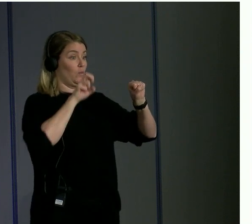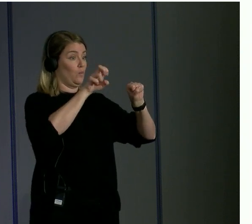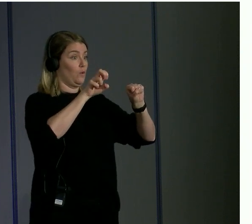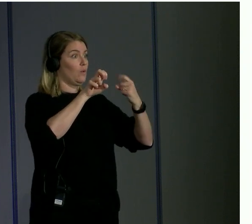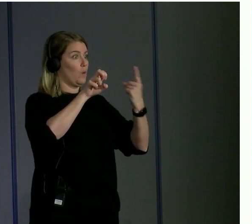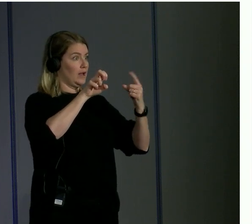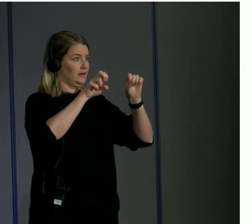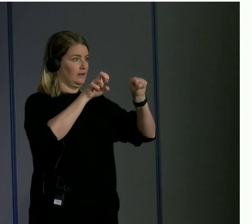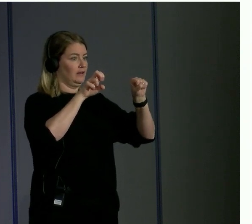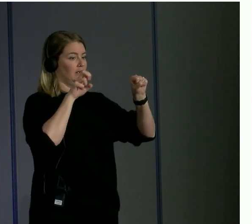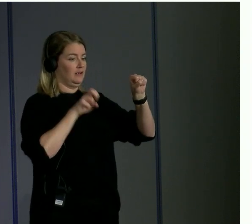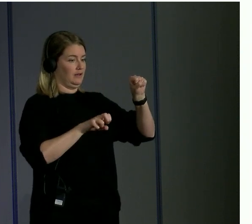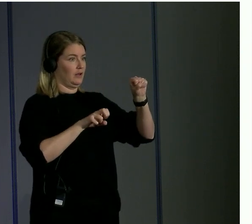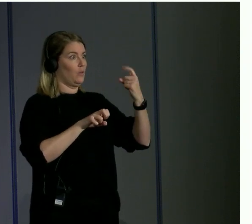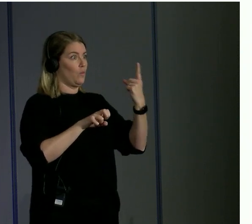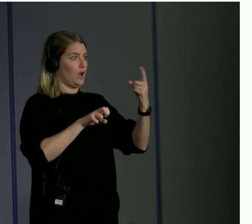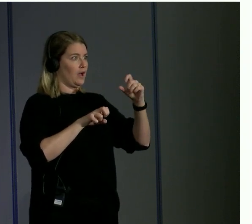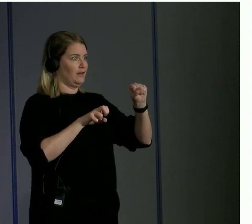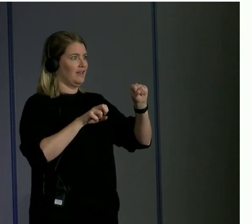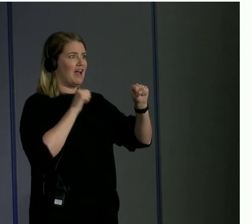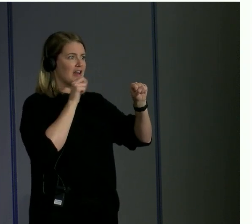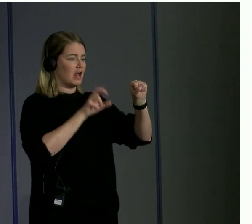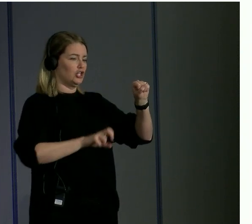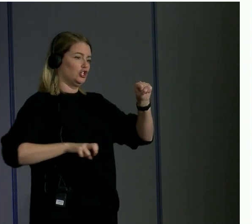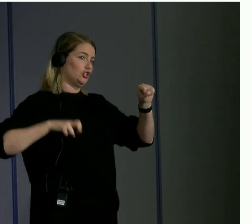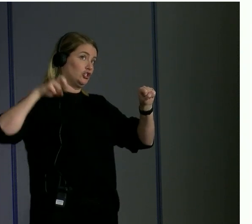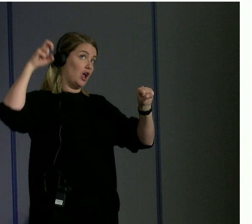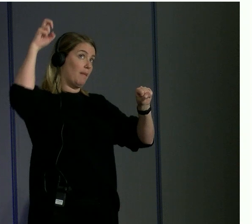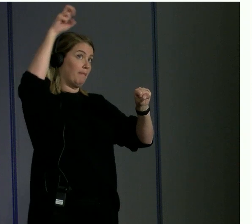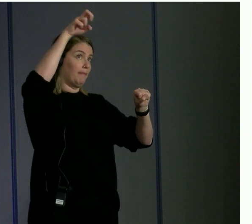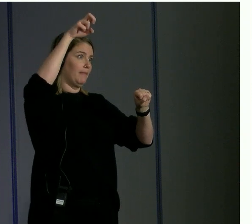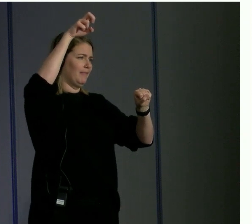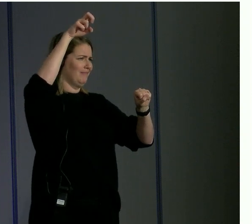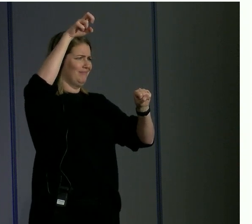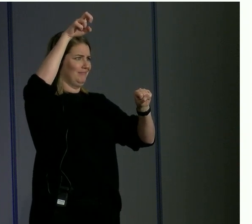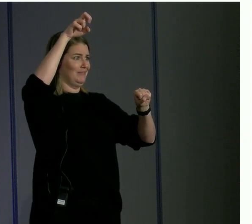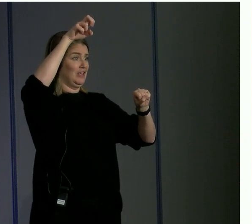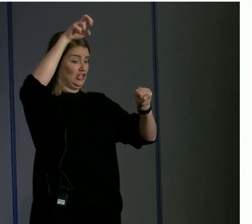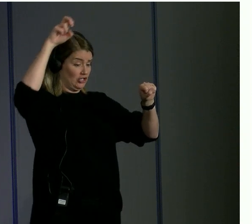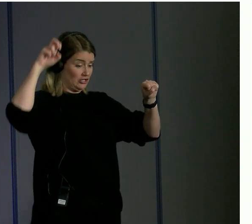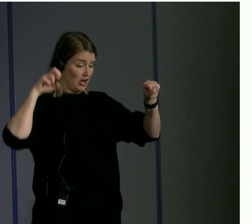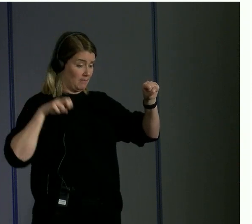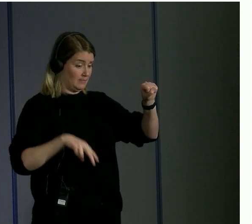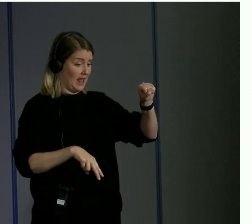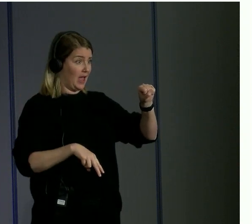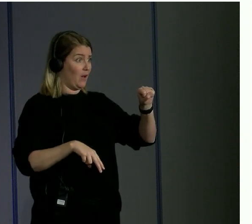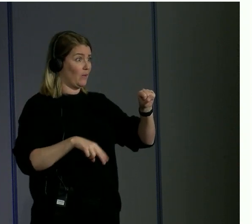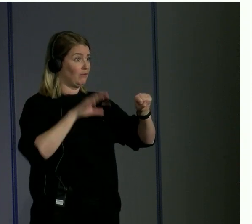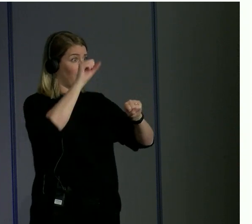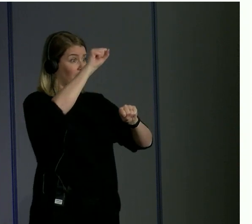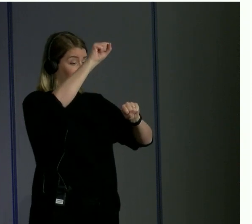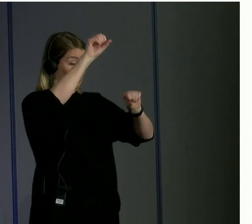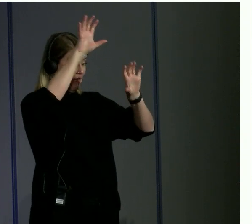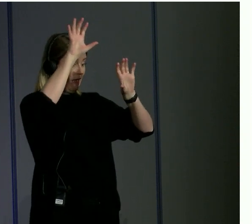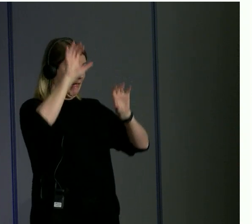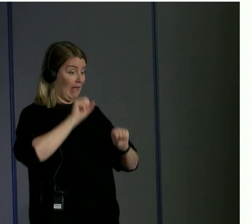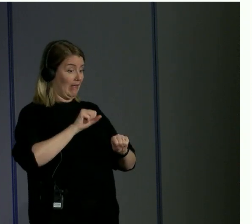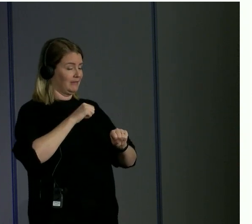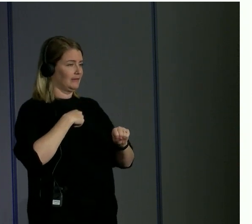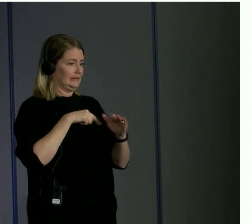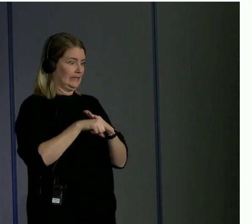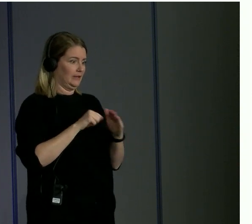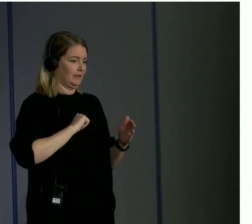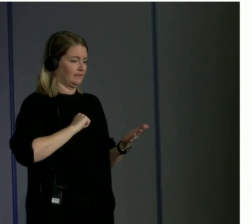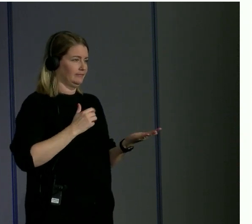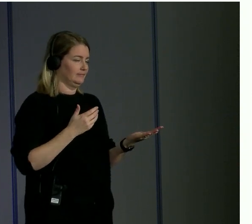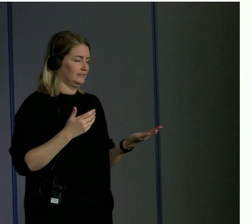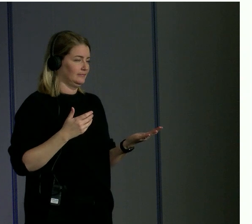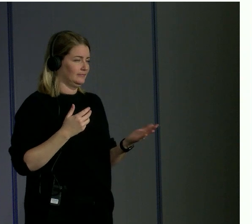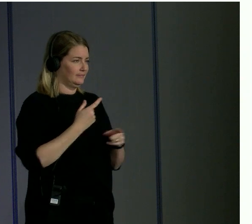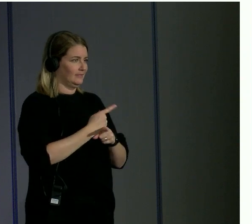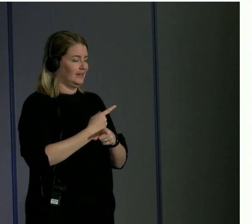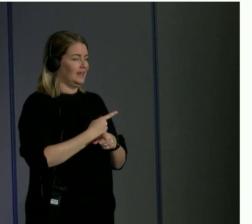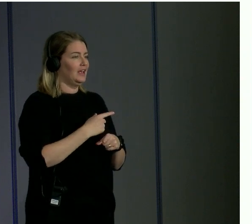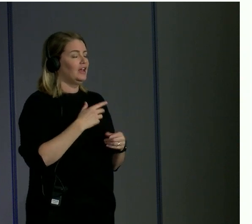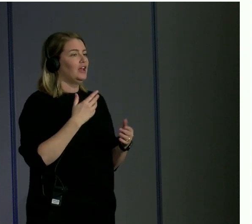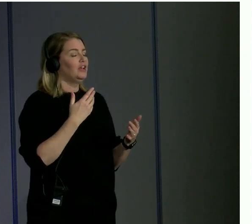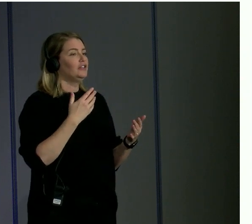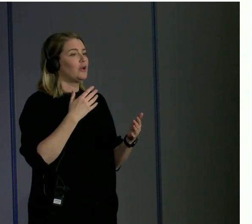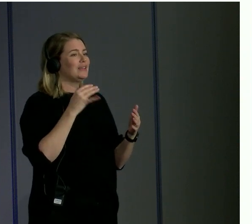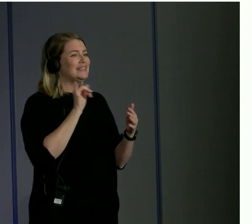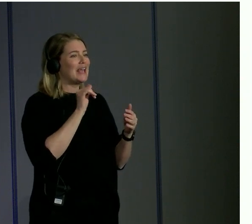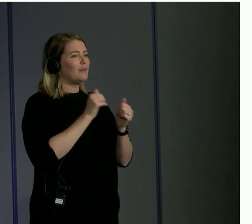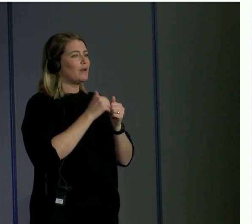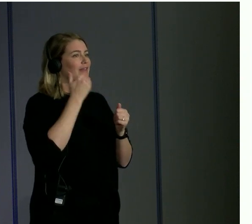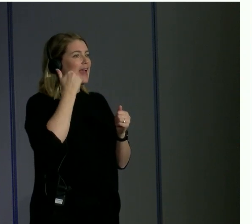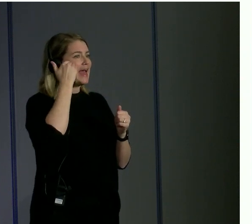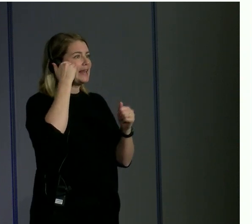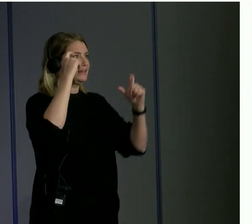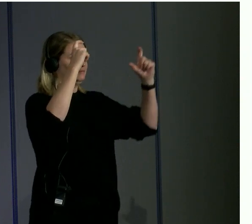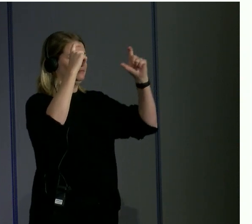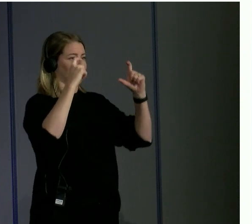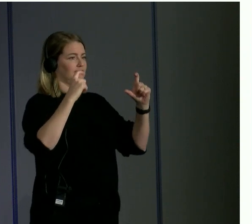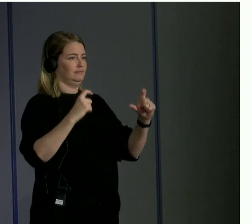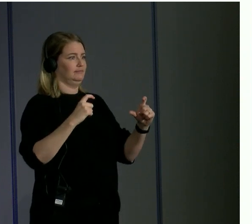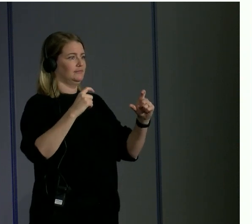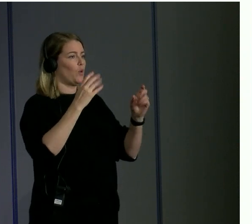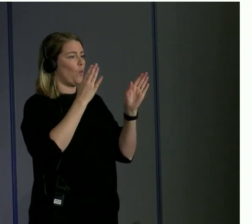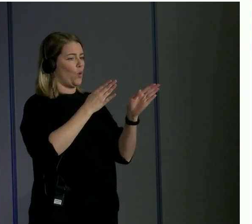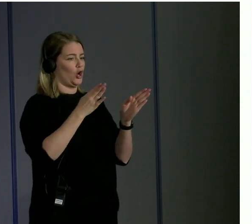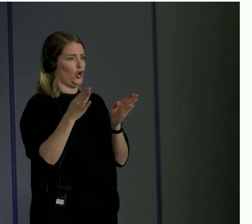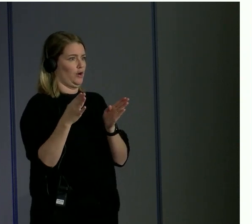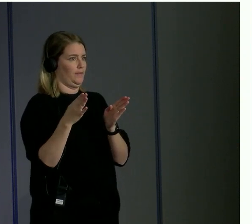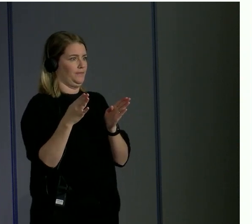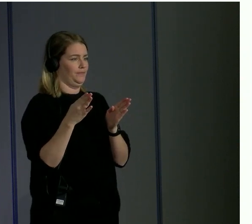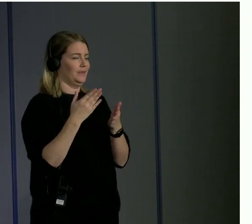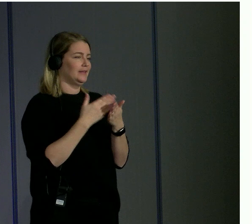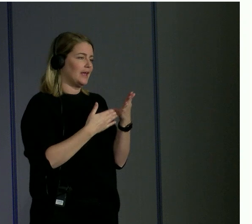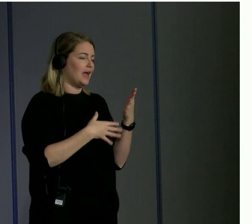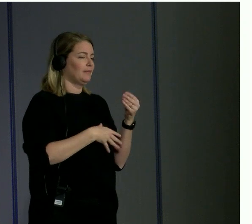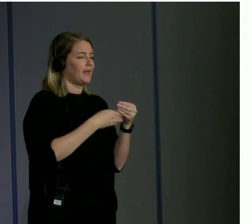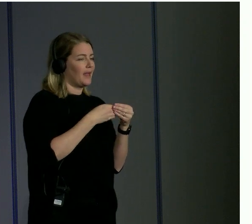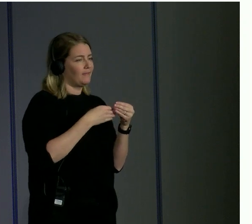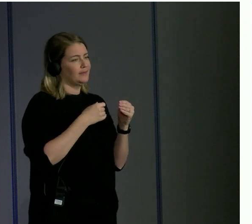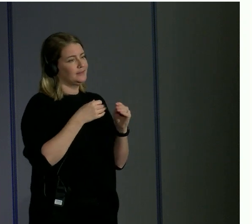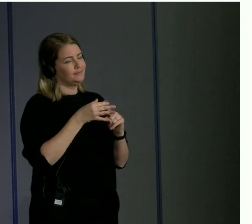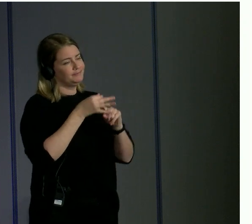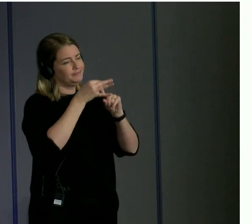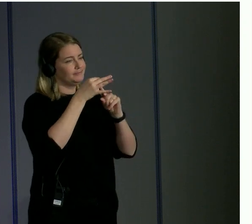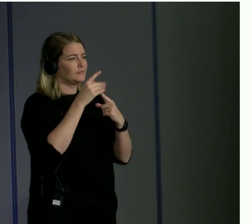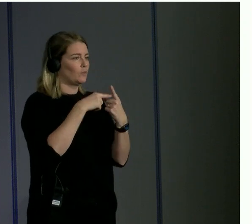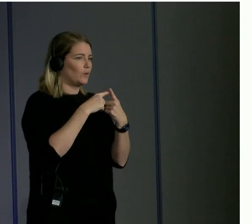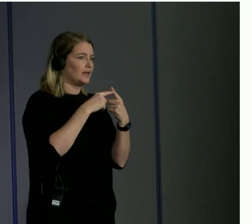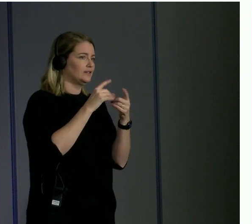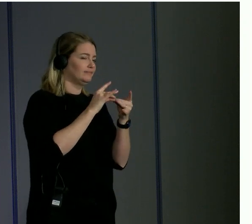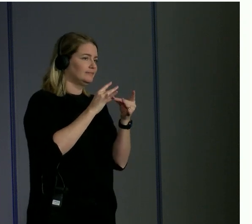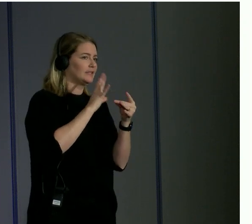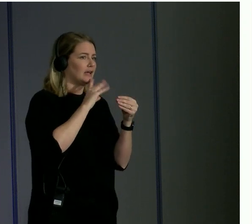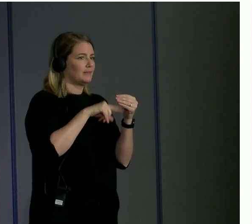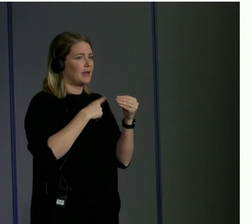rung. And same thing with heading order. There's things you can do with side bars and other things